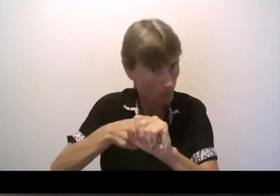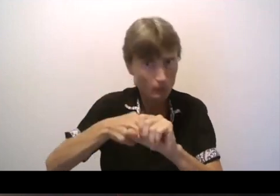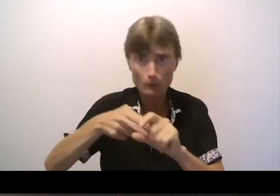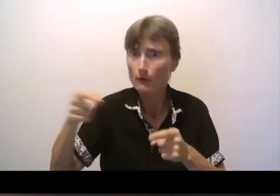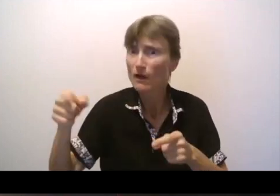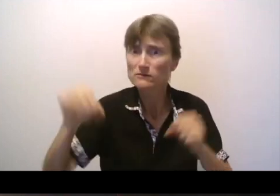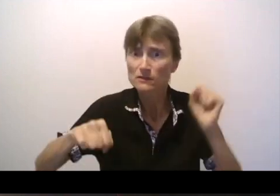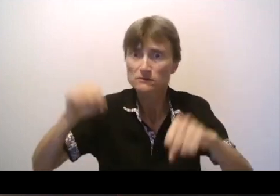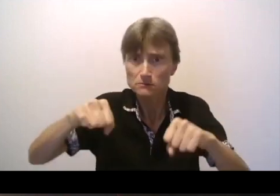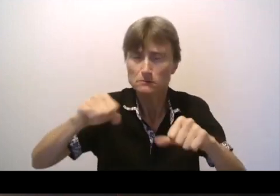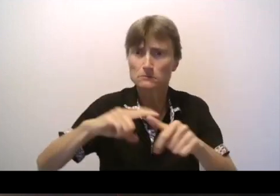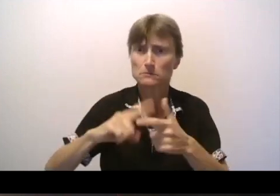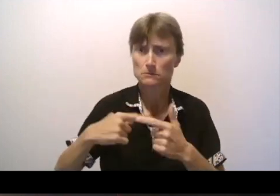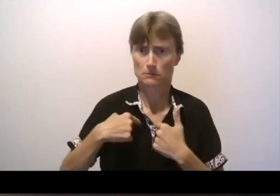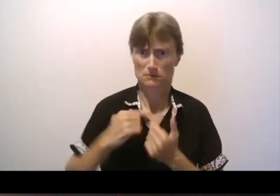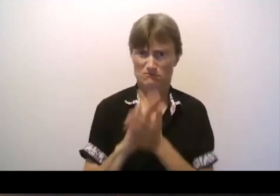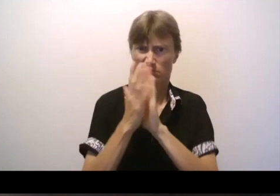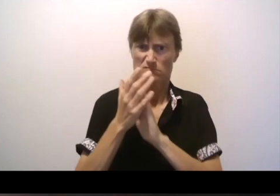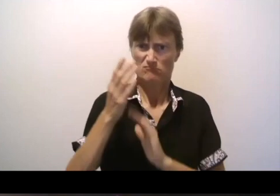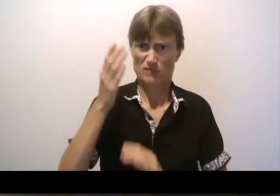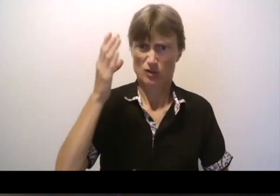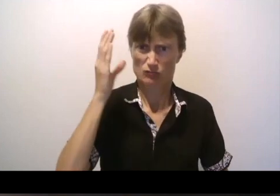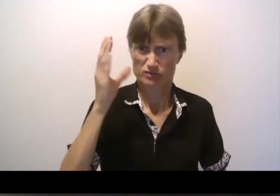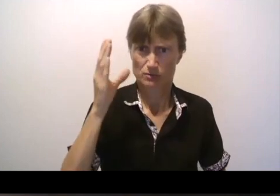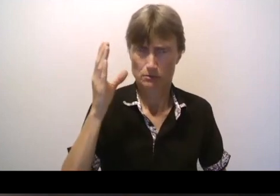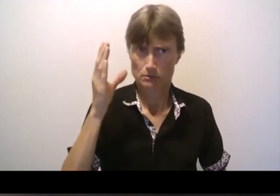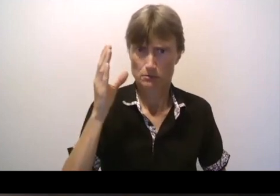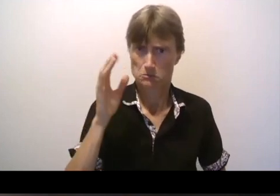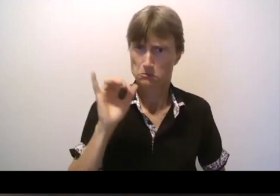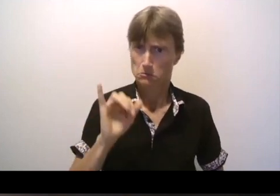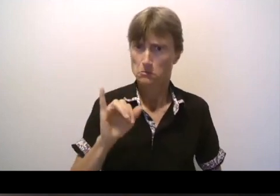you're like well now you get to find out uh why it's personal to me but also uh